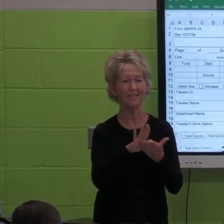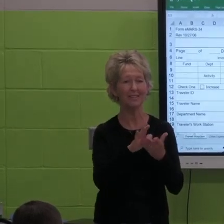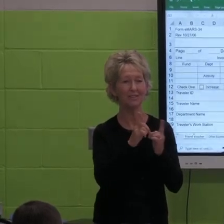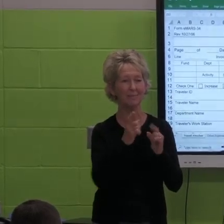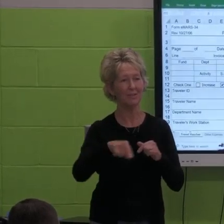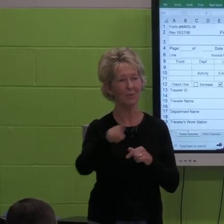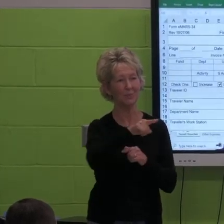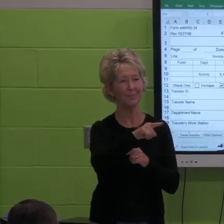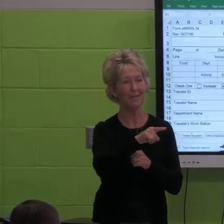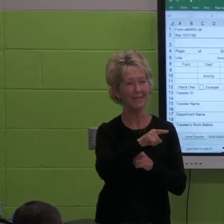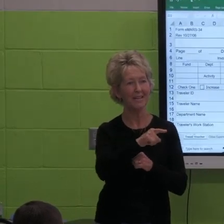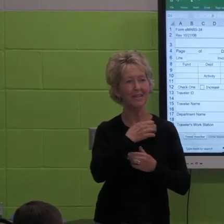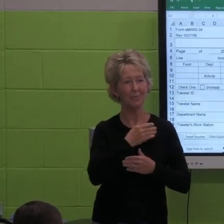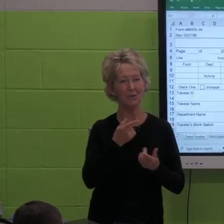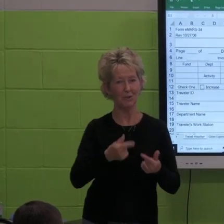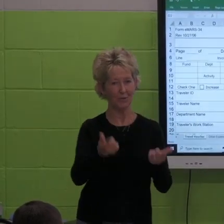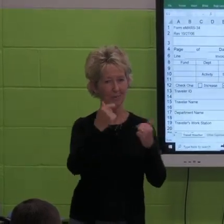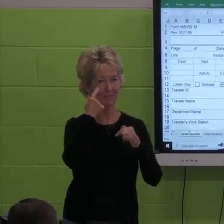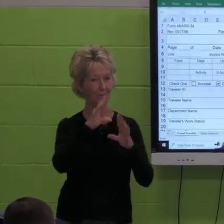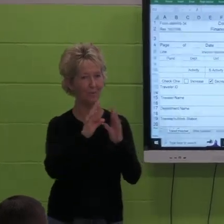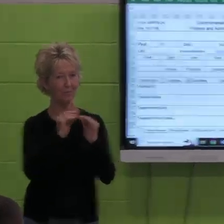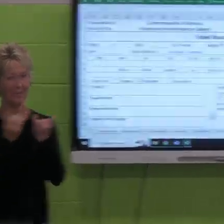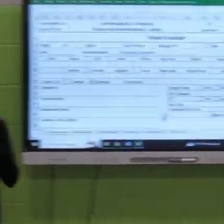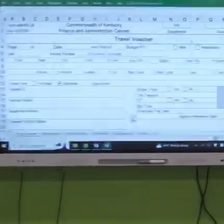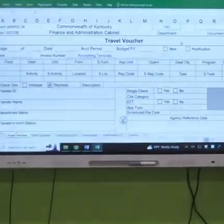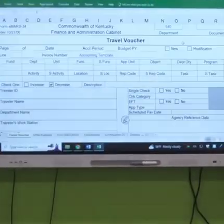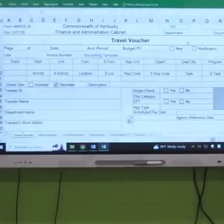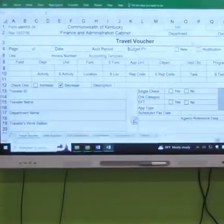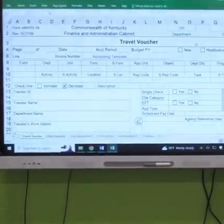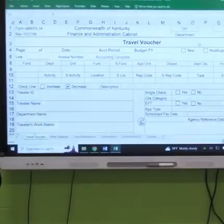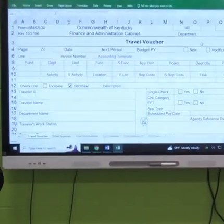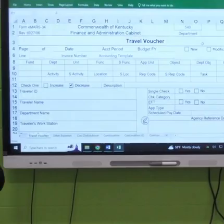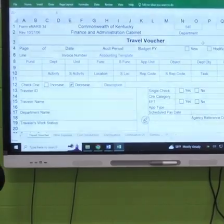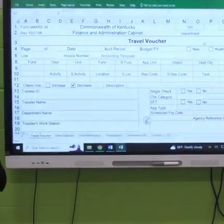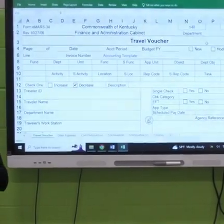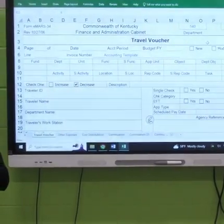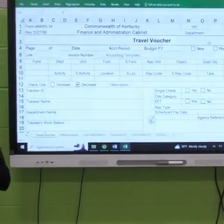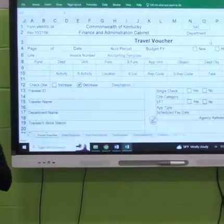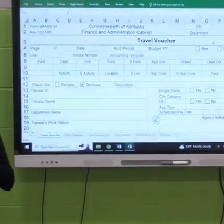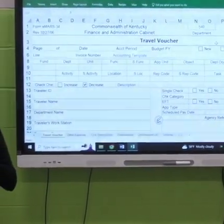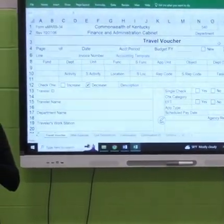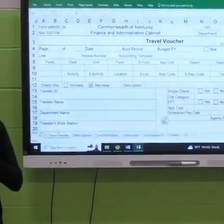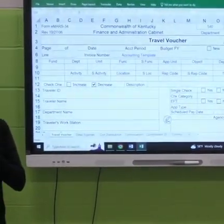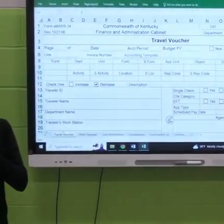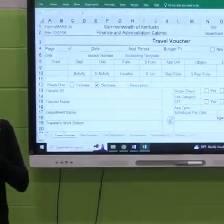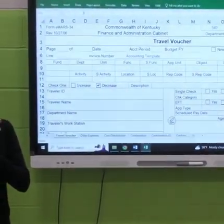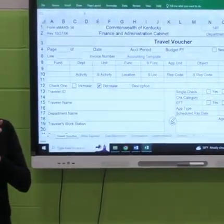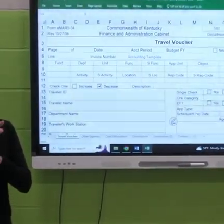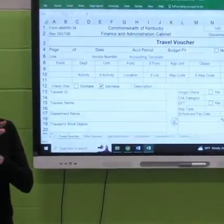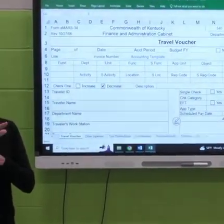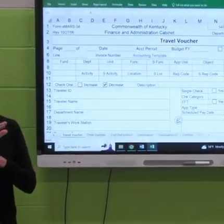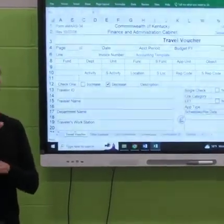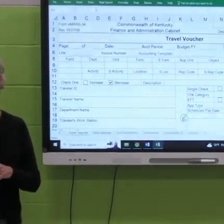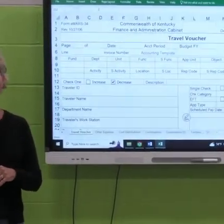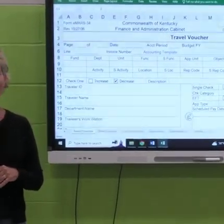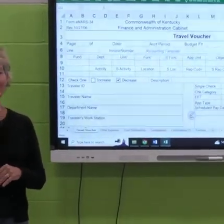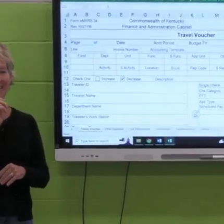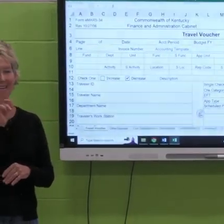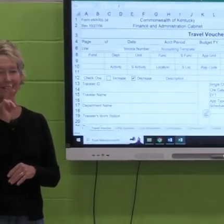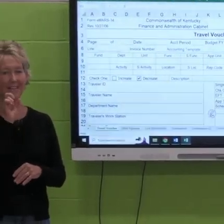I appreciate you coming in for our meeting.